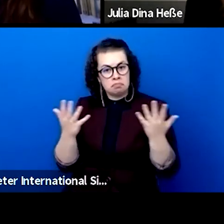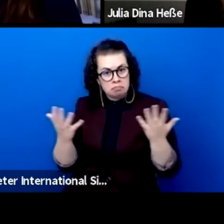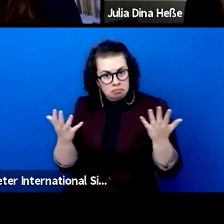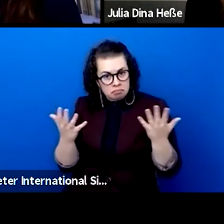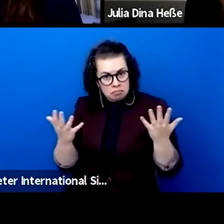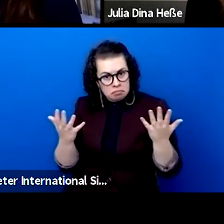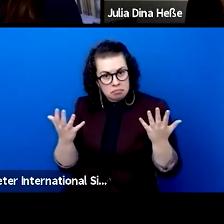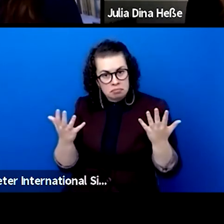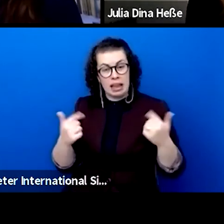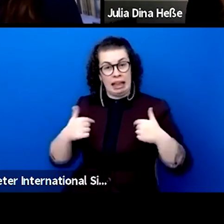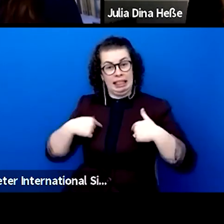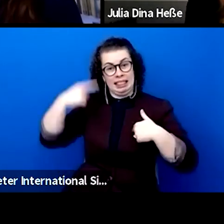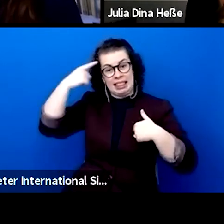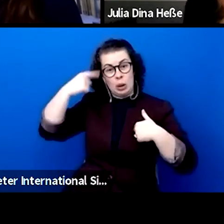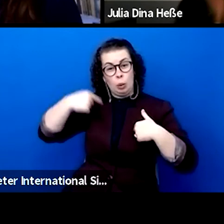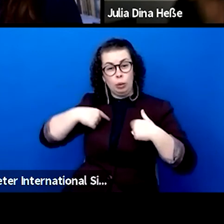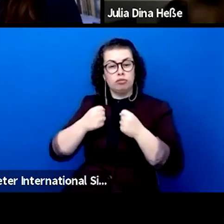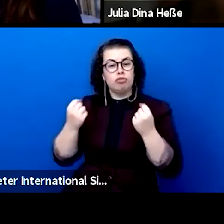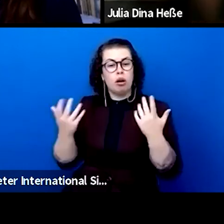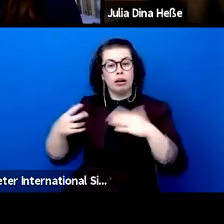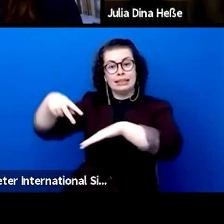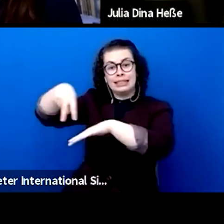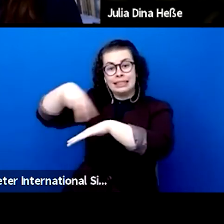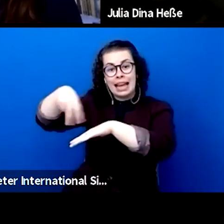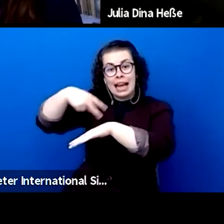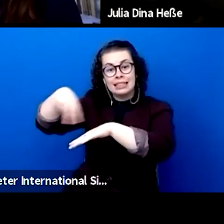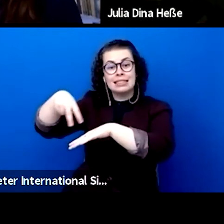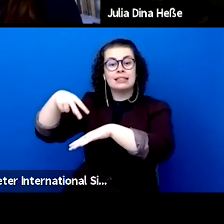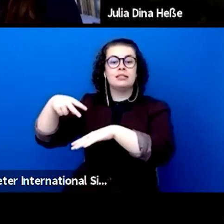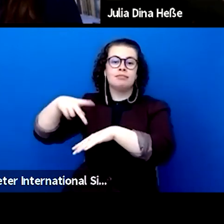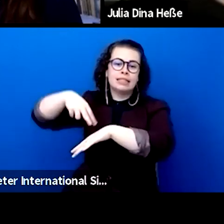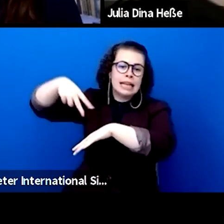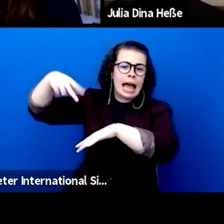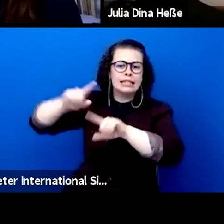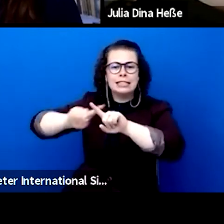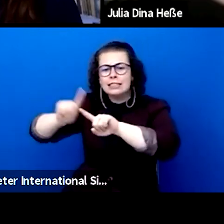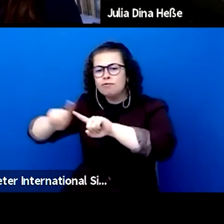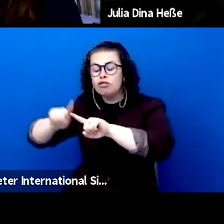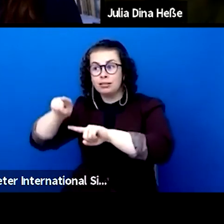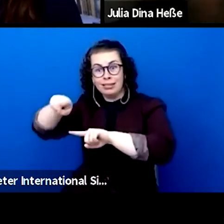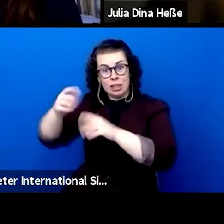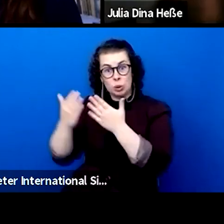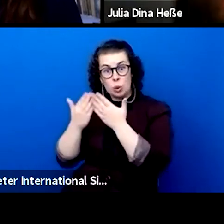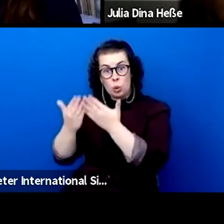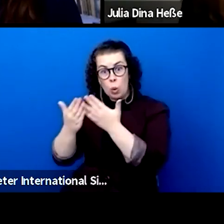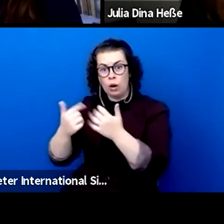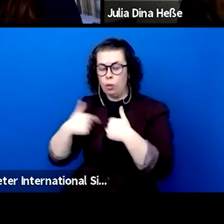mostly dancing schools which are totally diverse, so big it's a big issue, the educational system